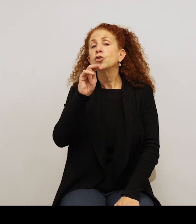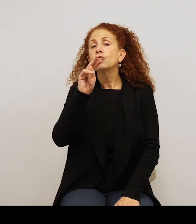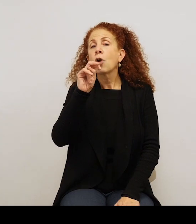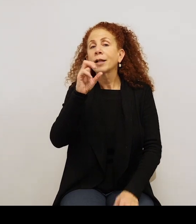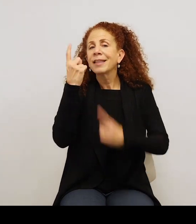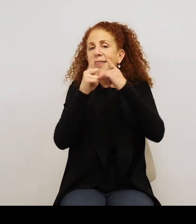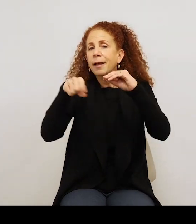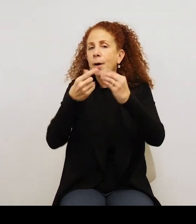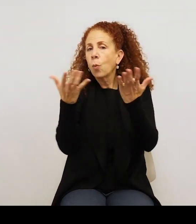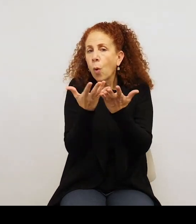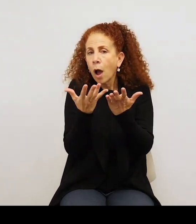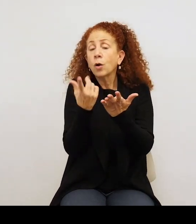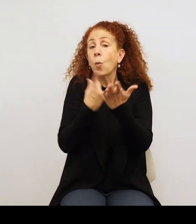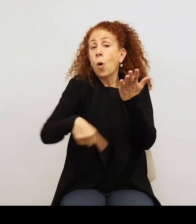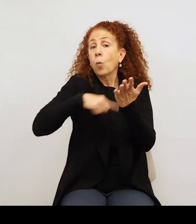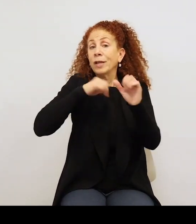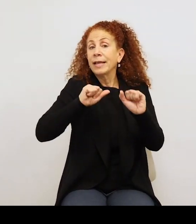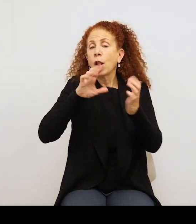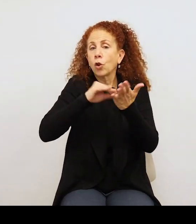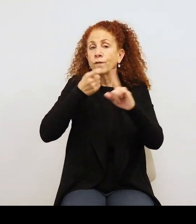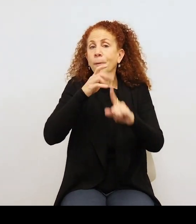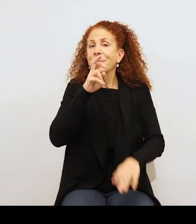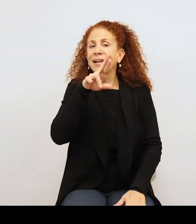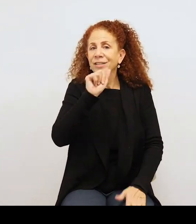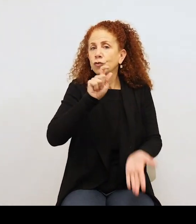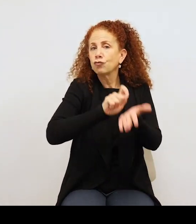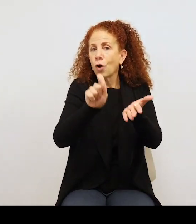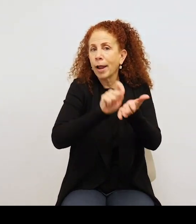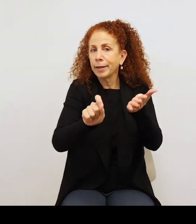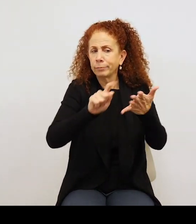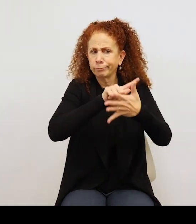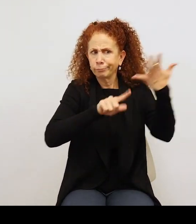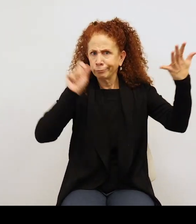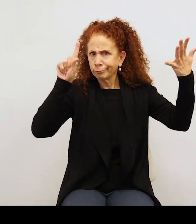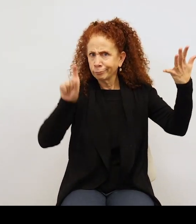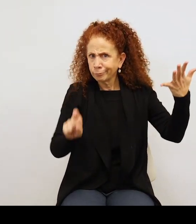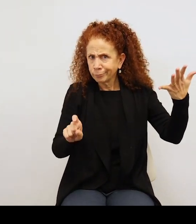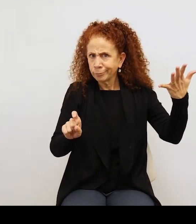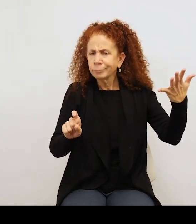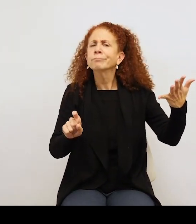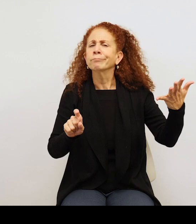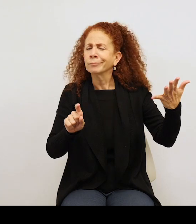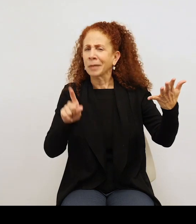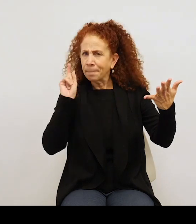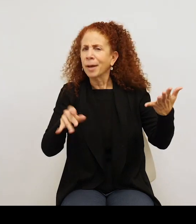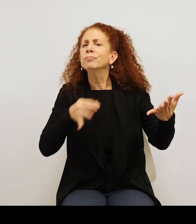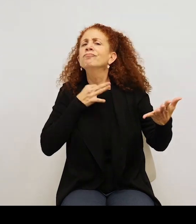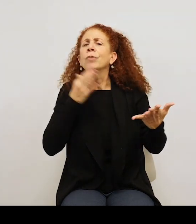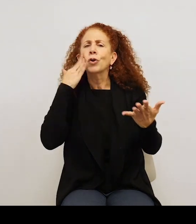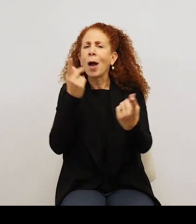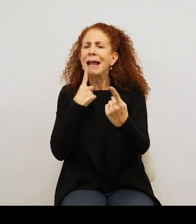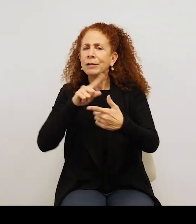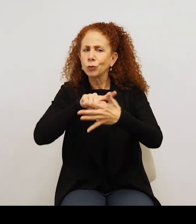and what can we learn from bacterial writing. I can't imagine that you would not want to know the answers to these questions,